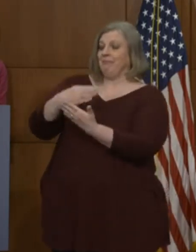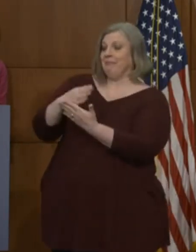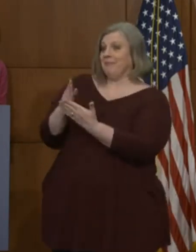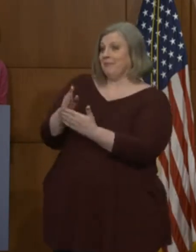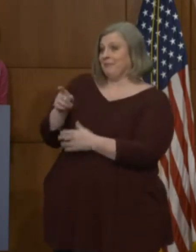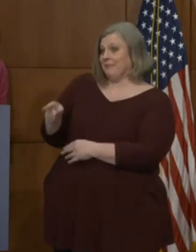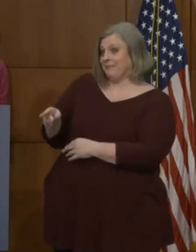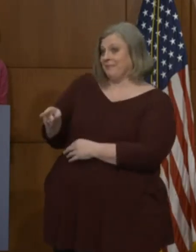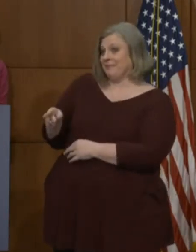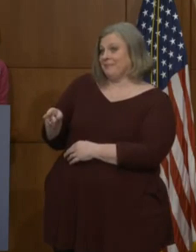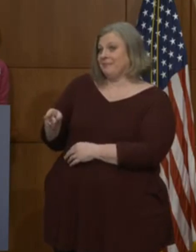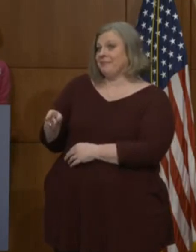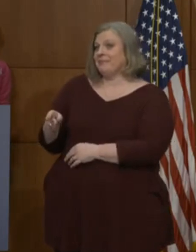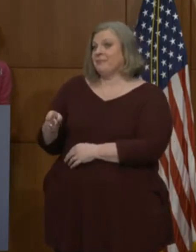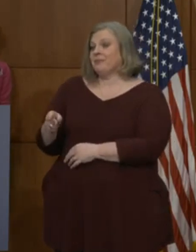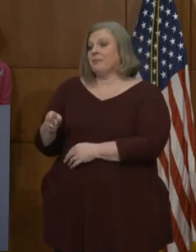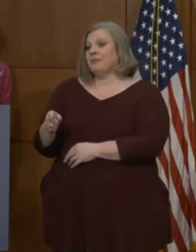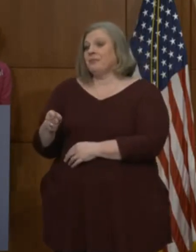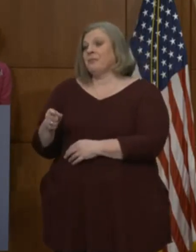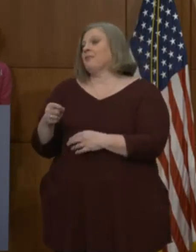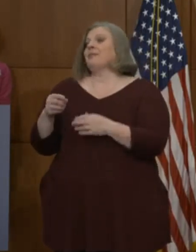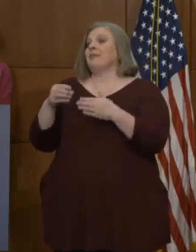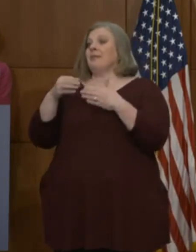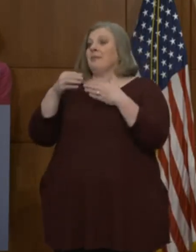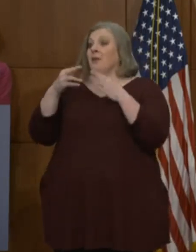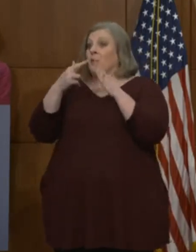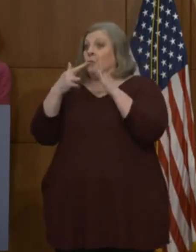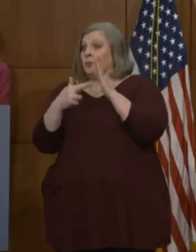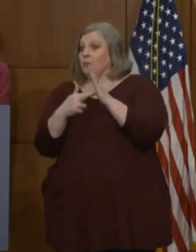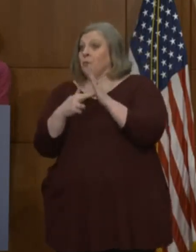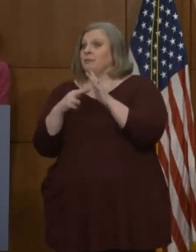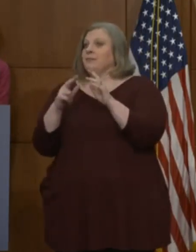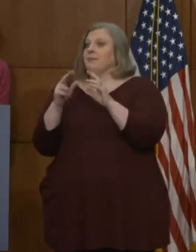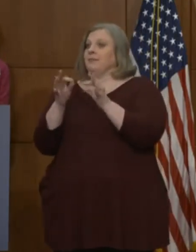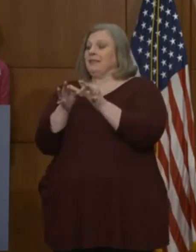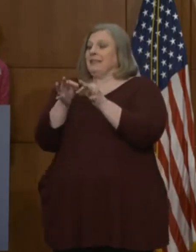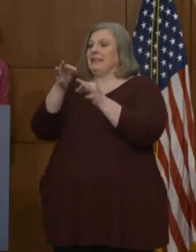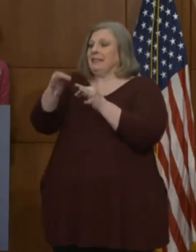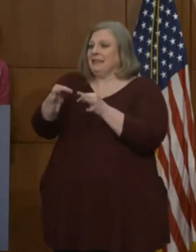PRINT MONEY HERE IN VIRGINIA- AND SO IT ABOUT OUR BUDGET AND- AND SO IT ABOUT OUR BUDGET AND- THOSE GUIDELINES STAND IN THE